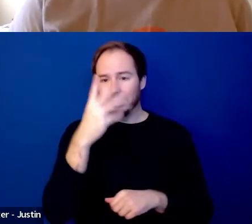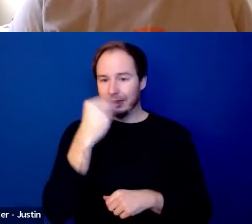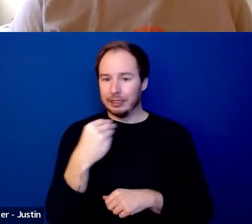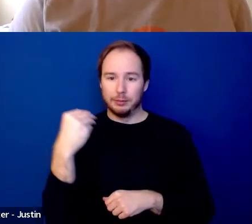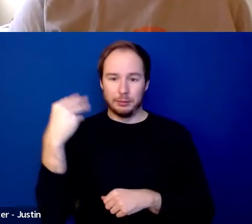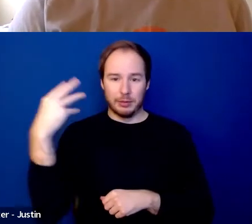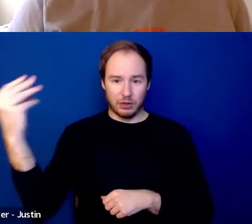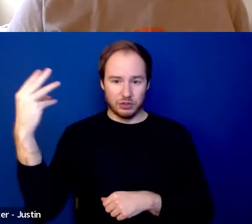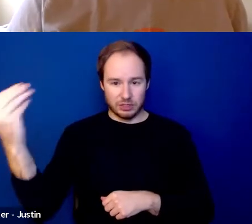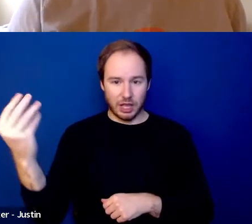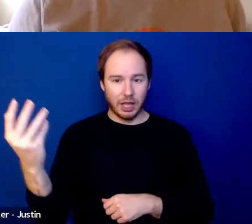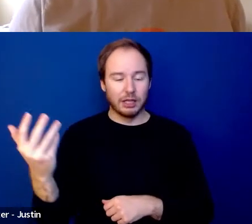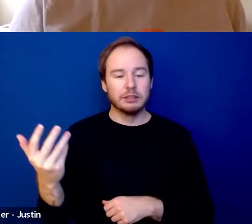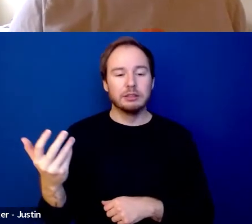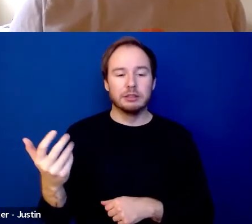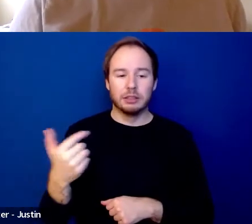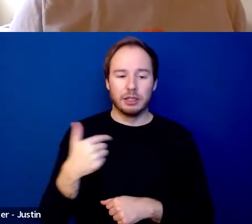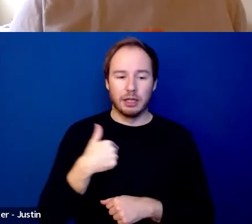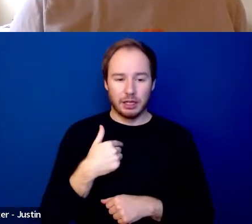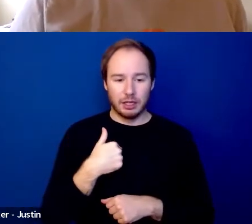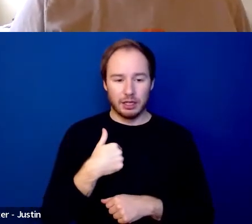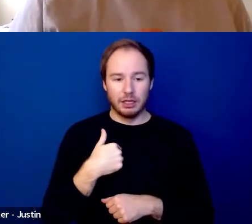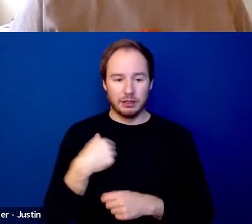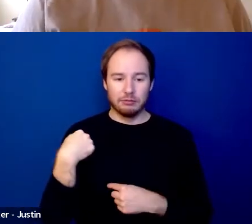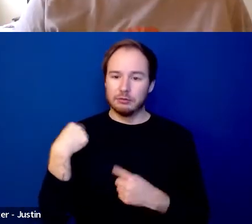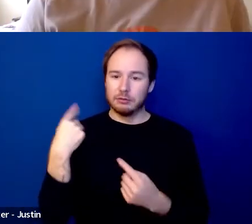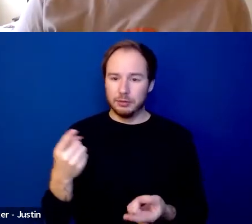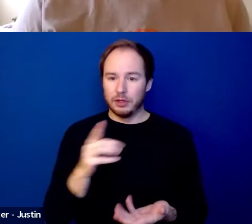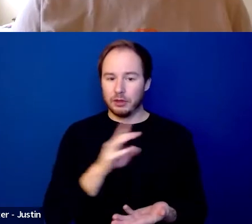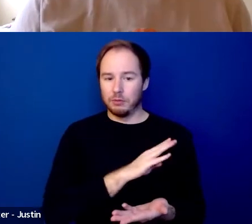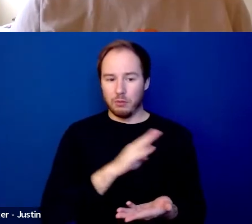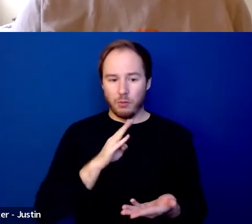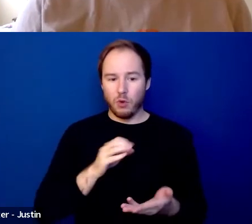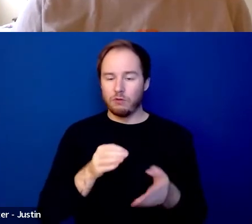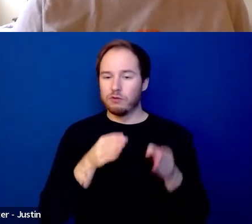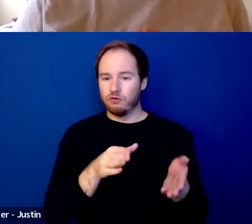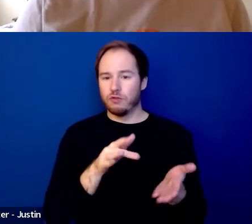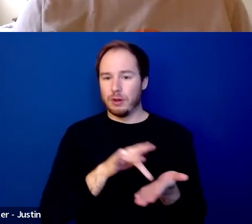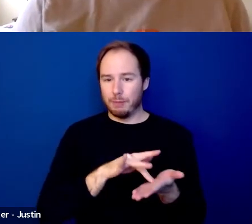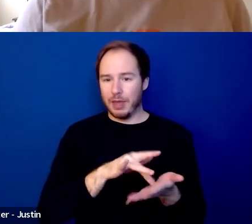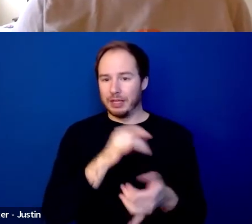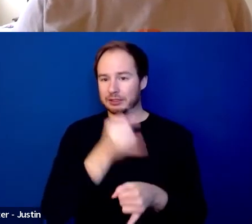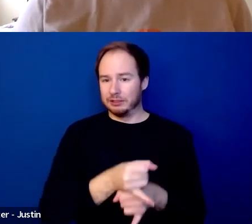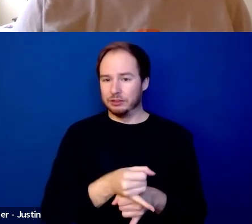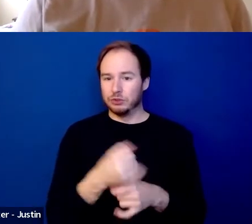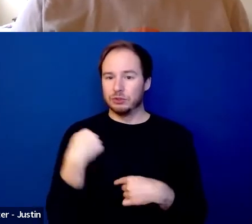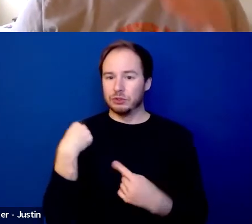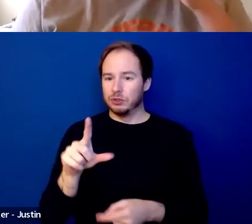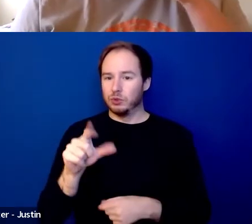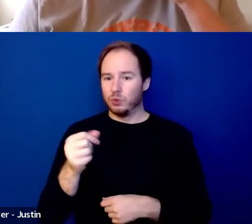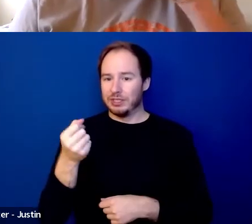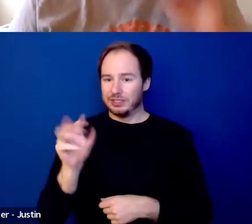I am have been on the board of the Street Medicine Institute since 2016 and have been leading